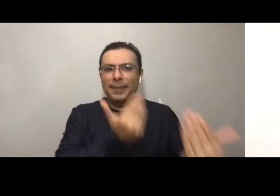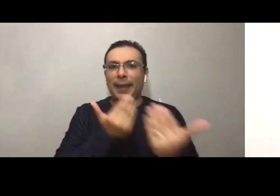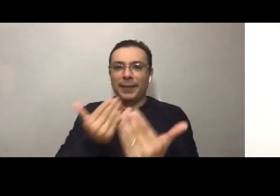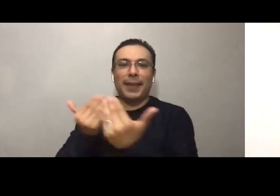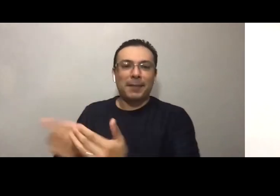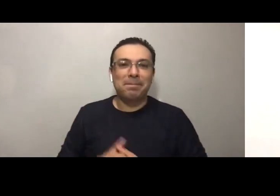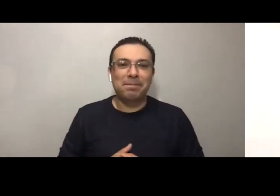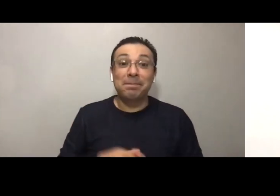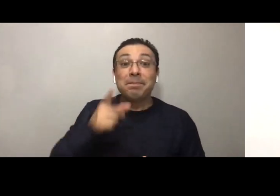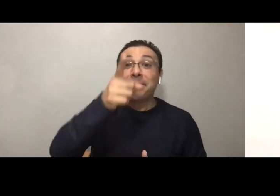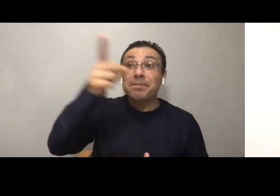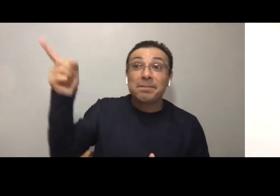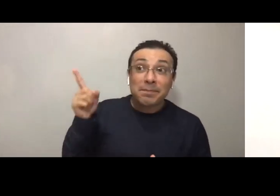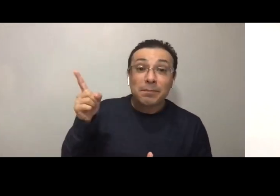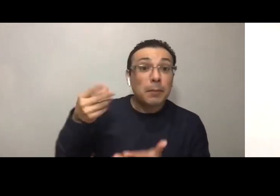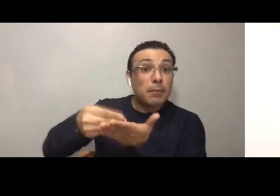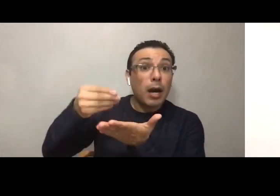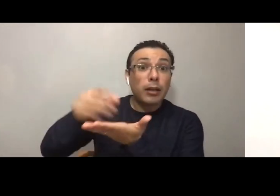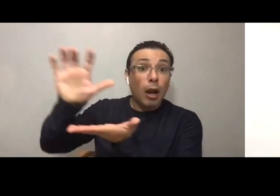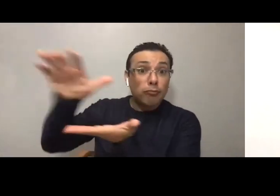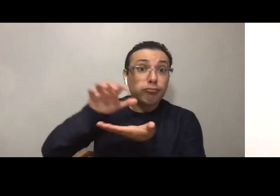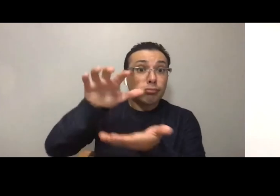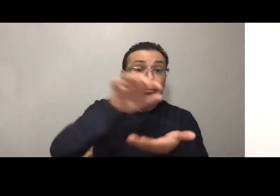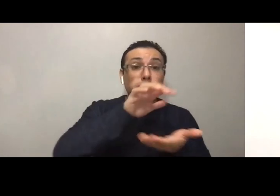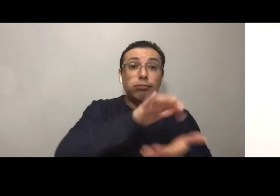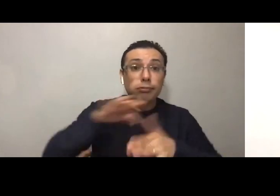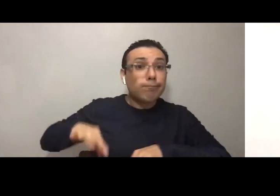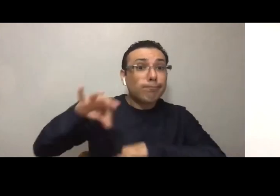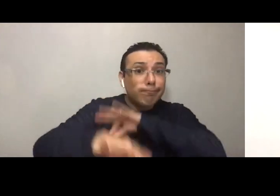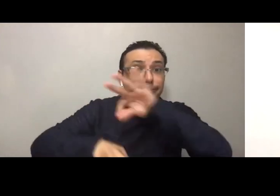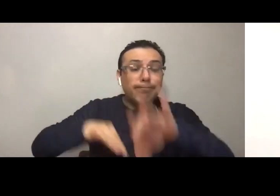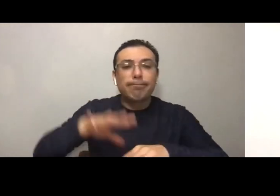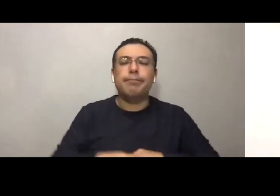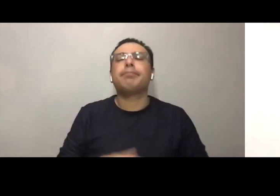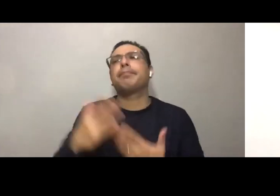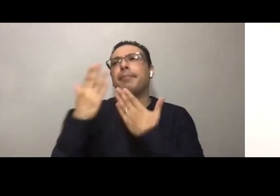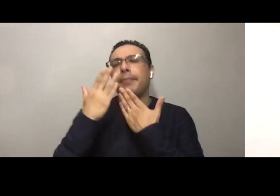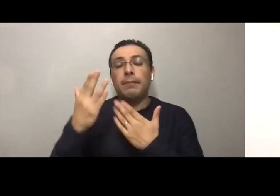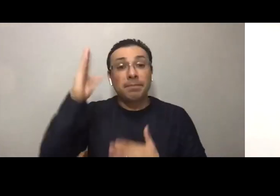We all know that 2020 local and federal elections will be very important ones,